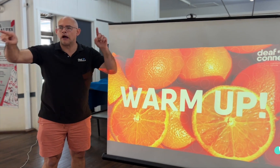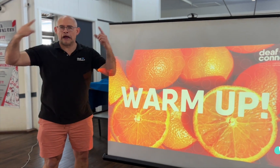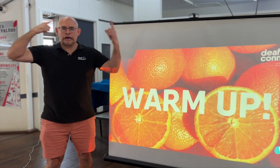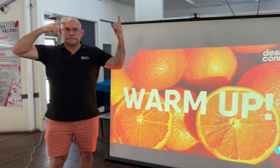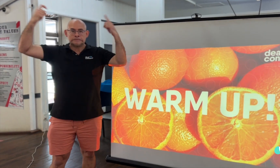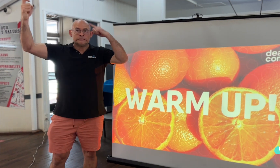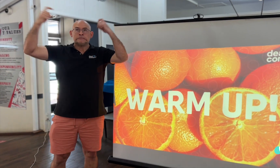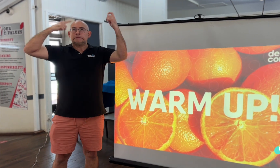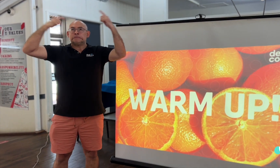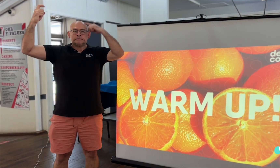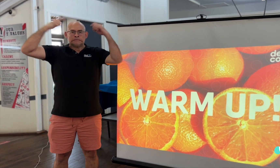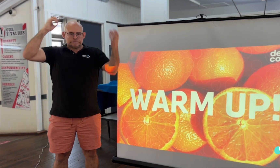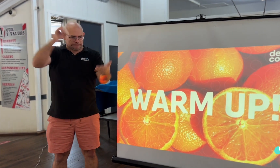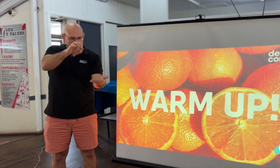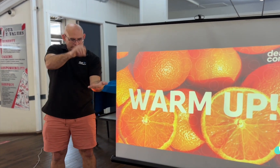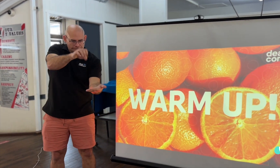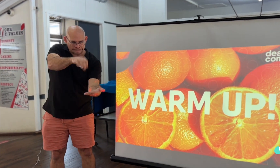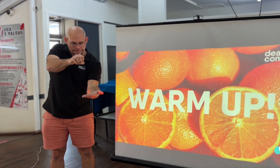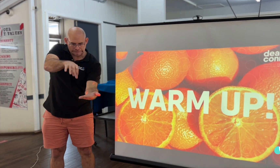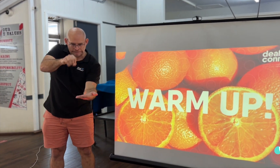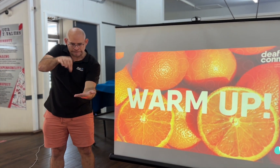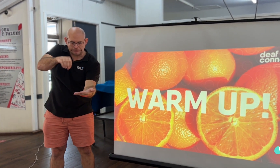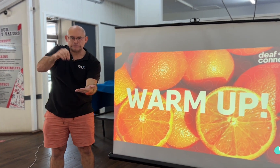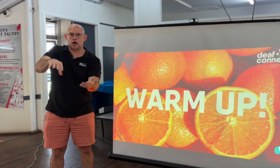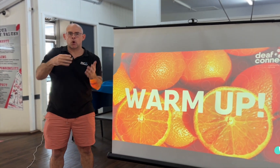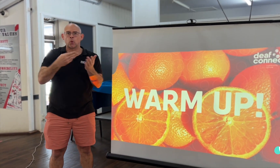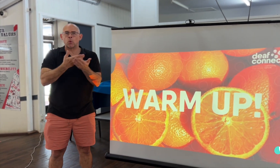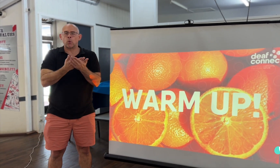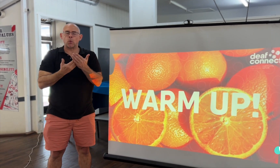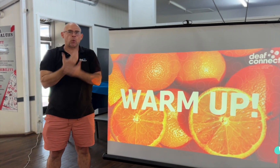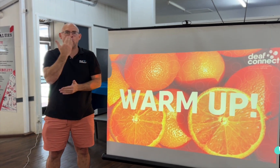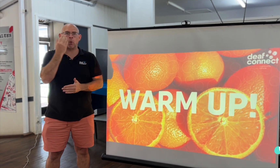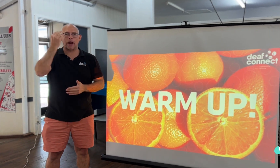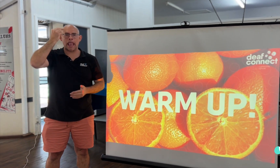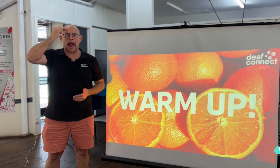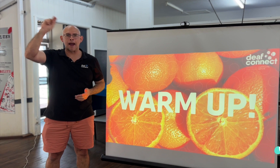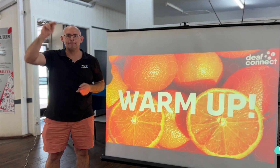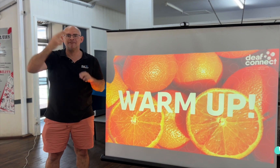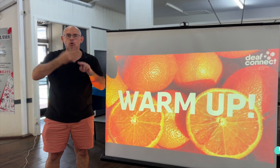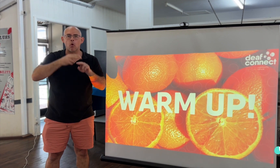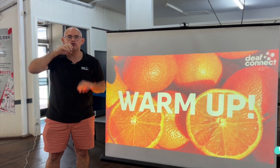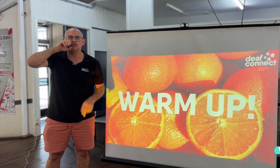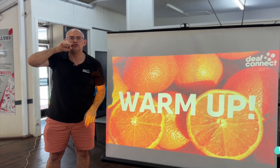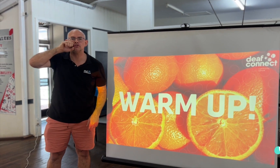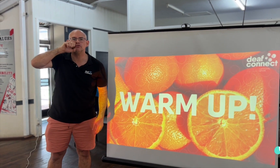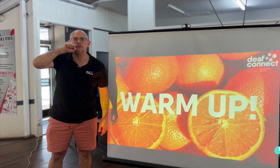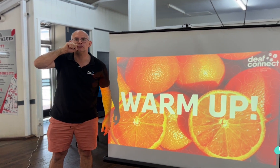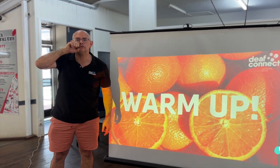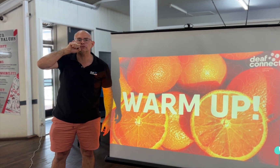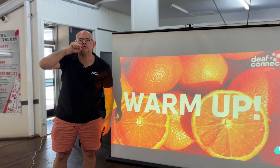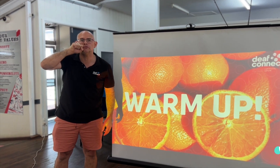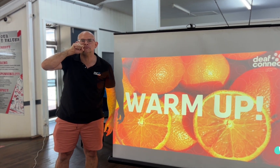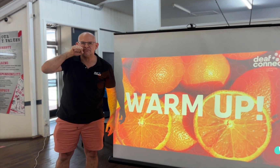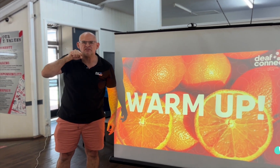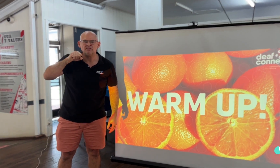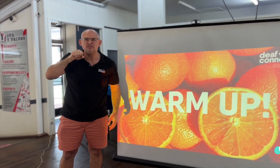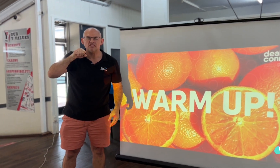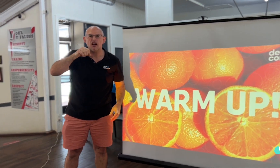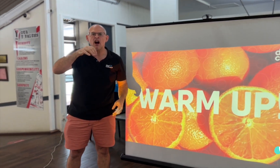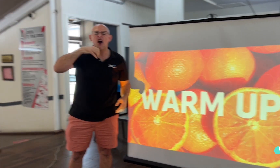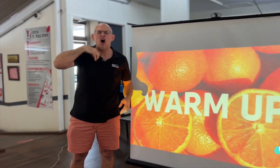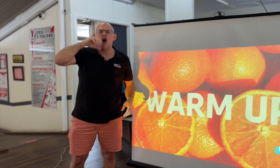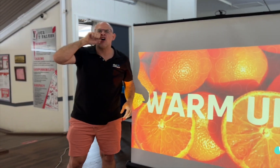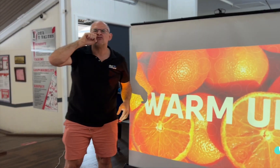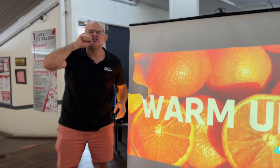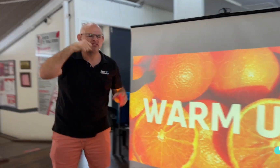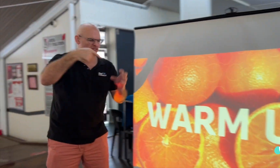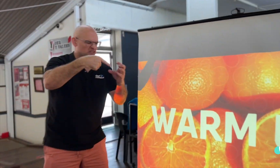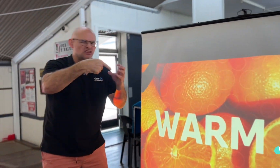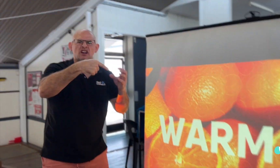They are brainstorming a new name for “orange”.